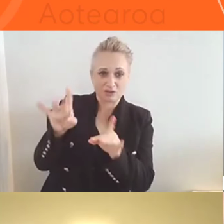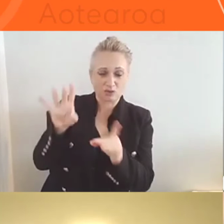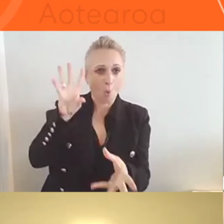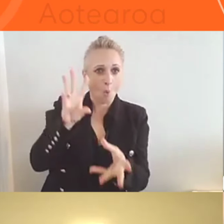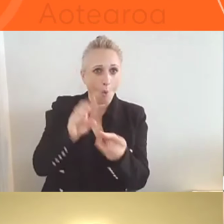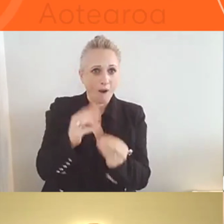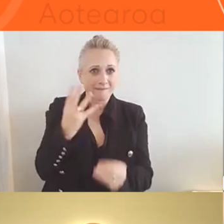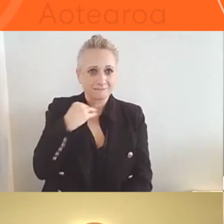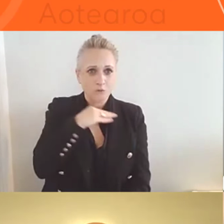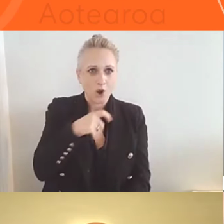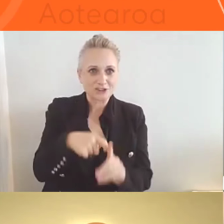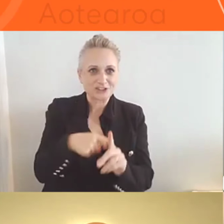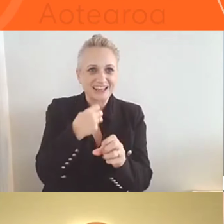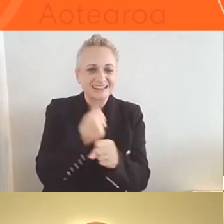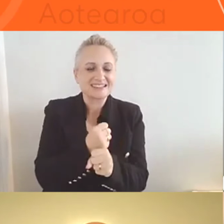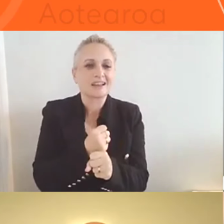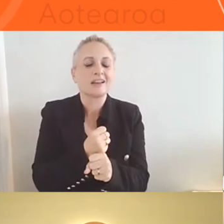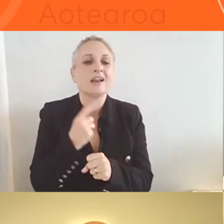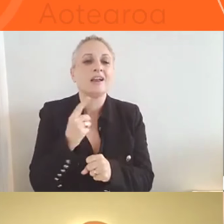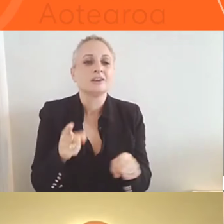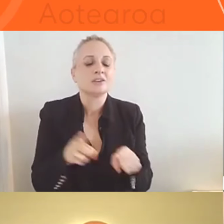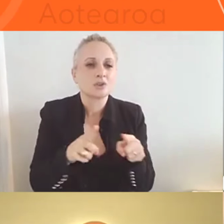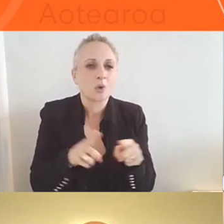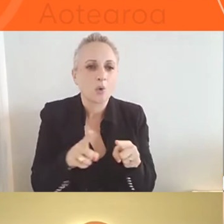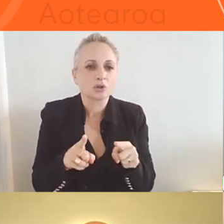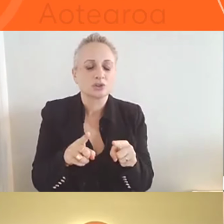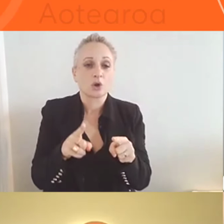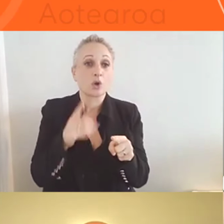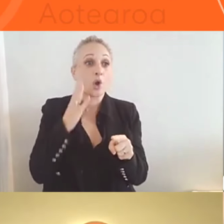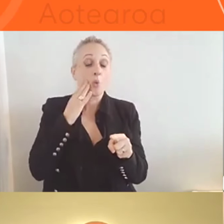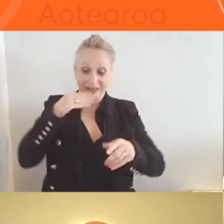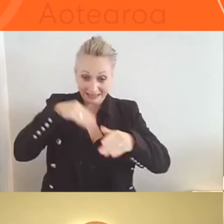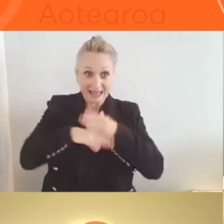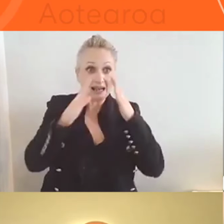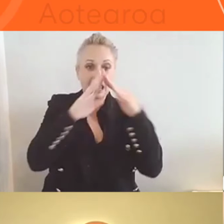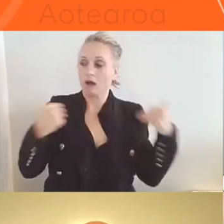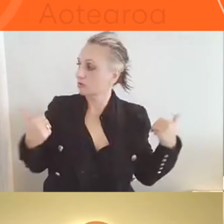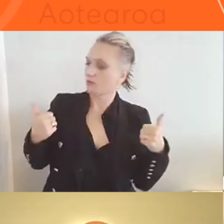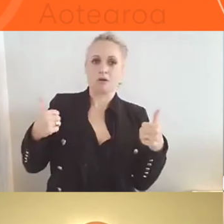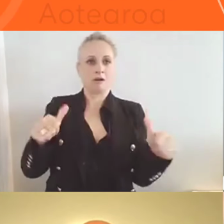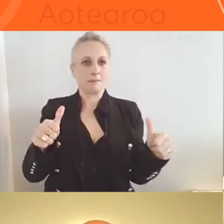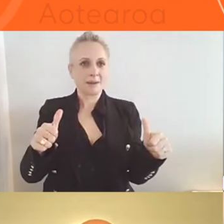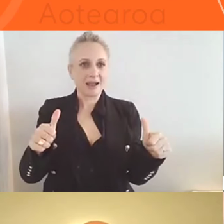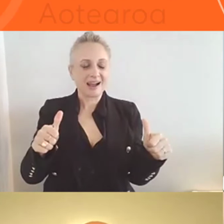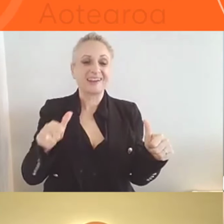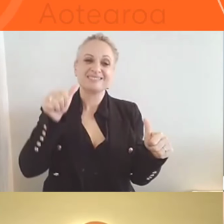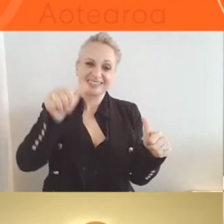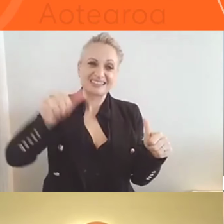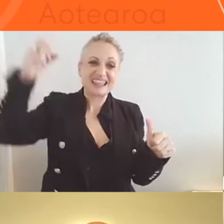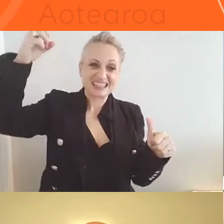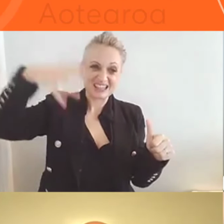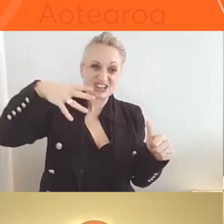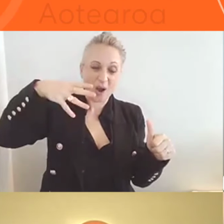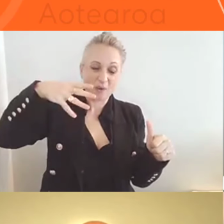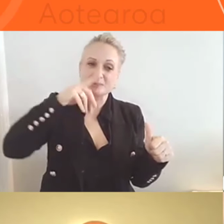is, other than doorways, this is once you can get into a house, is the showers that were touched on before. I'm still showering